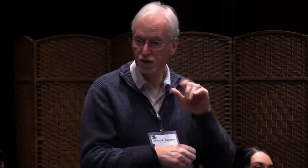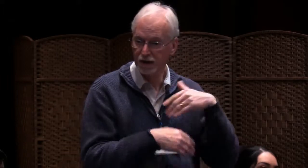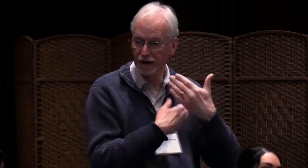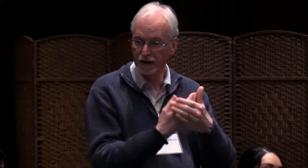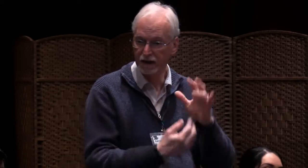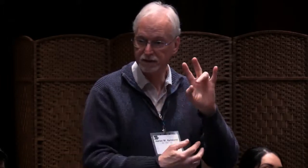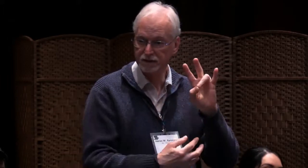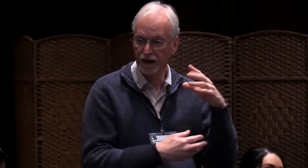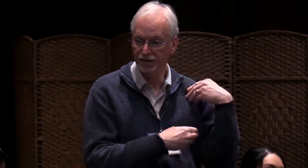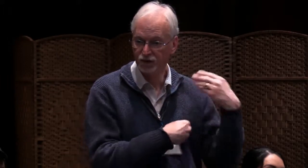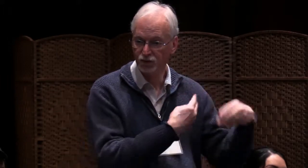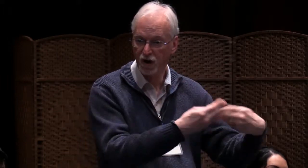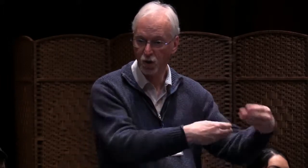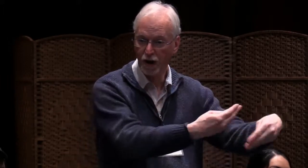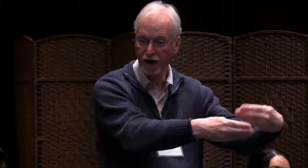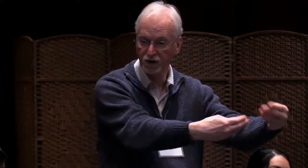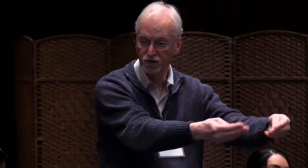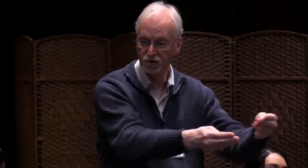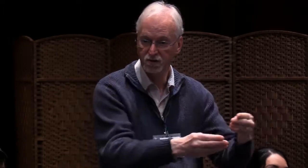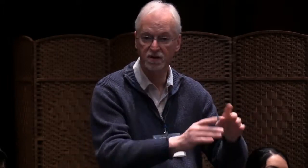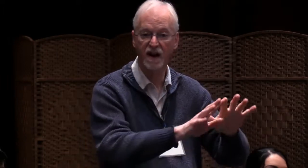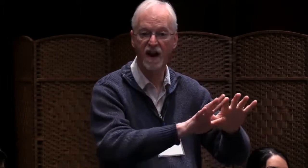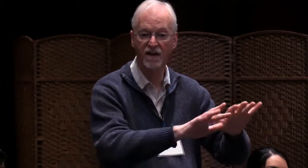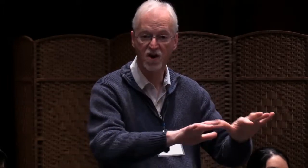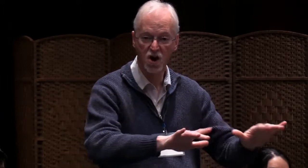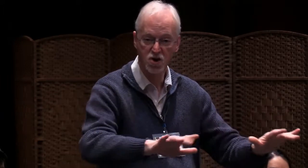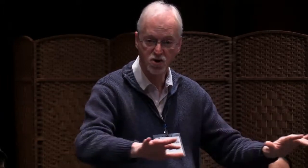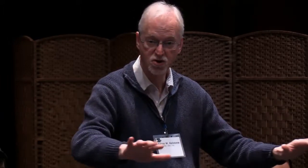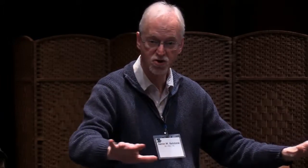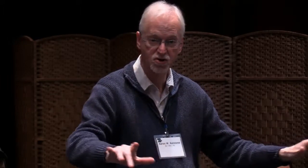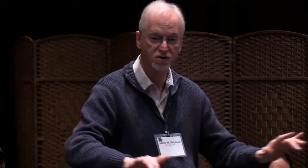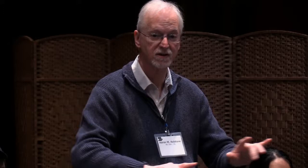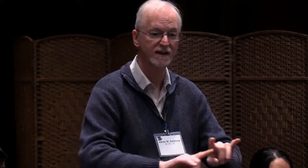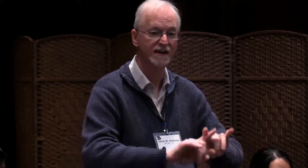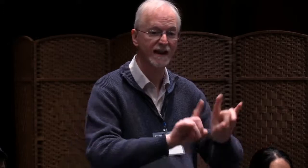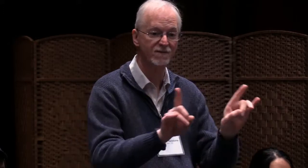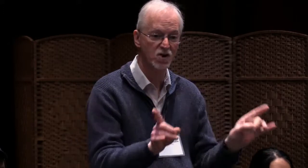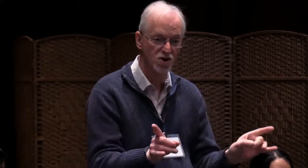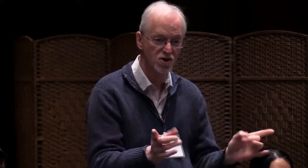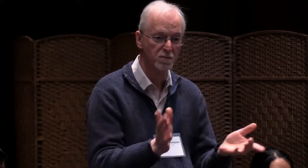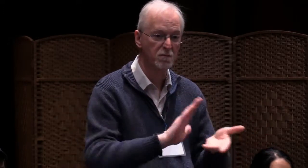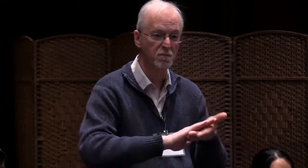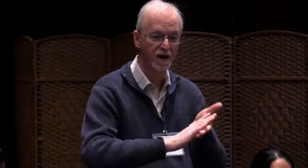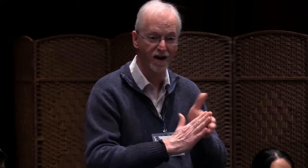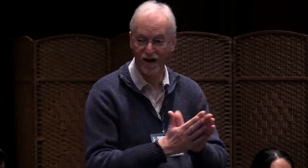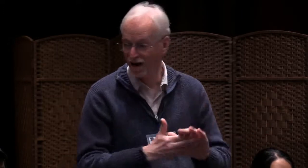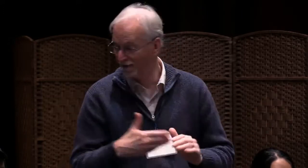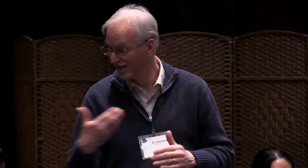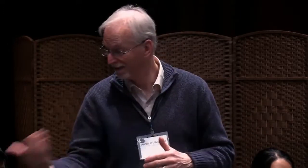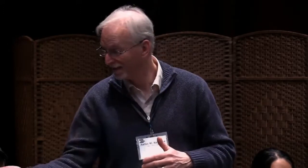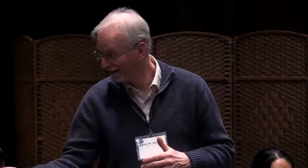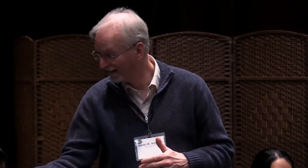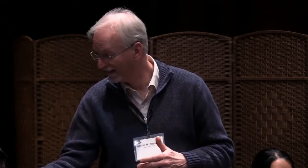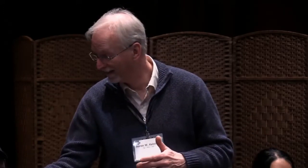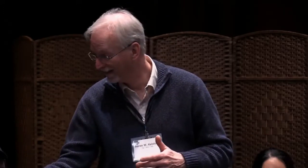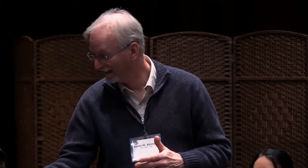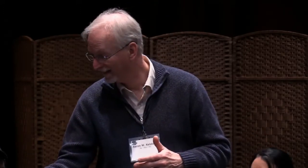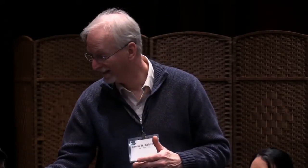My promise is to think about the next seven generations as the world